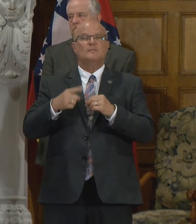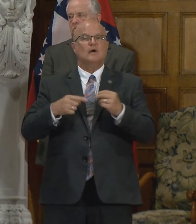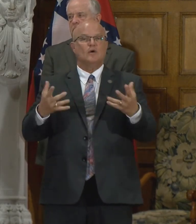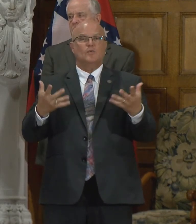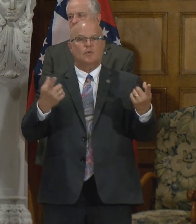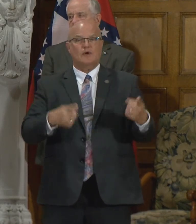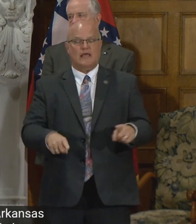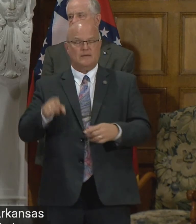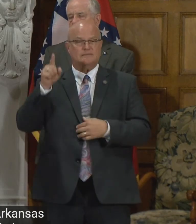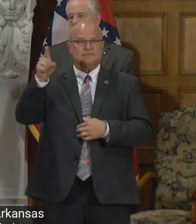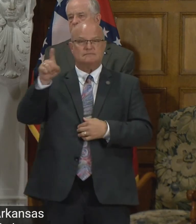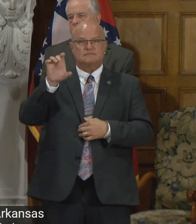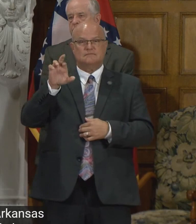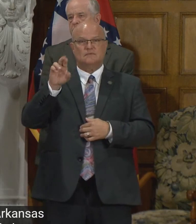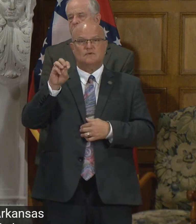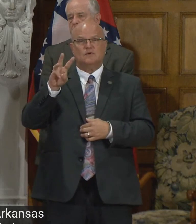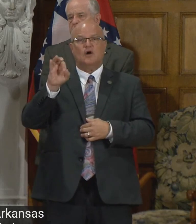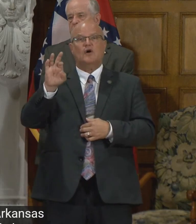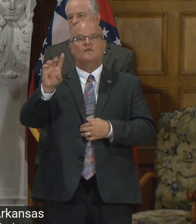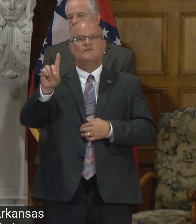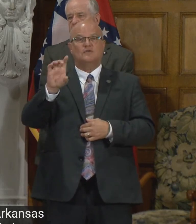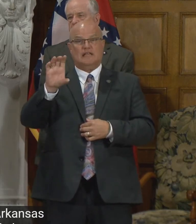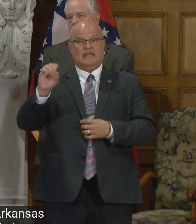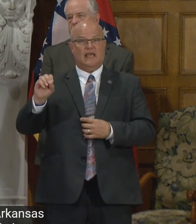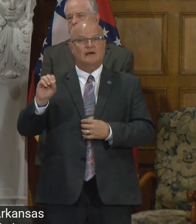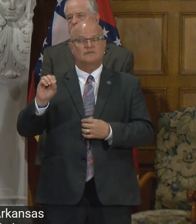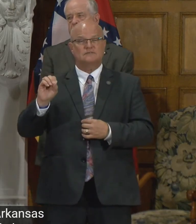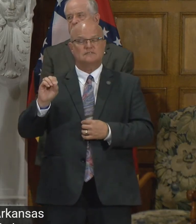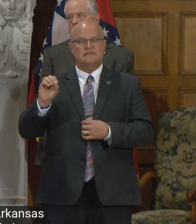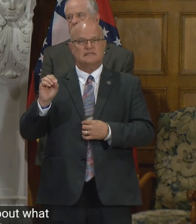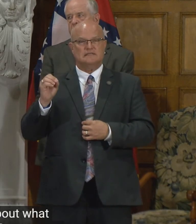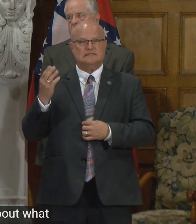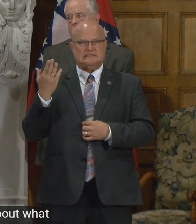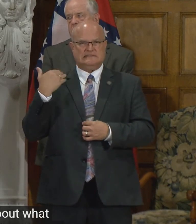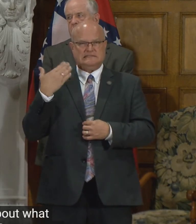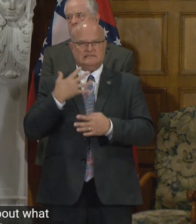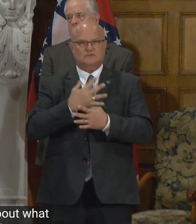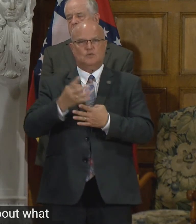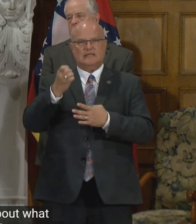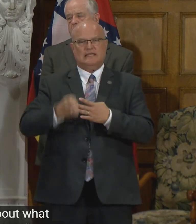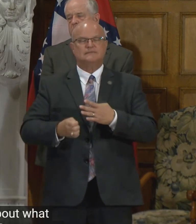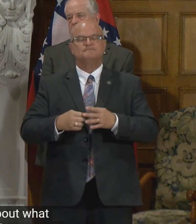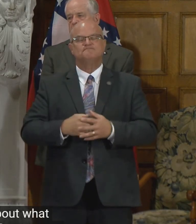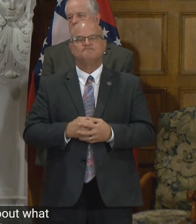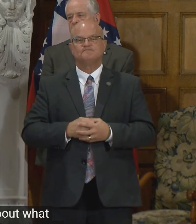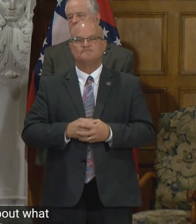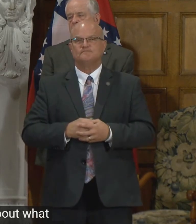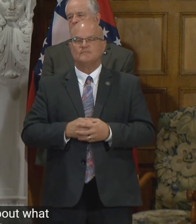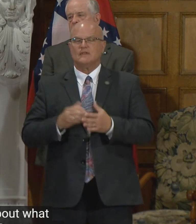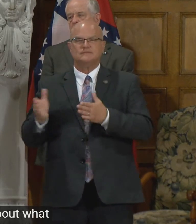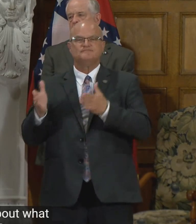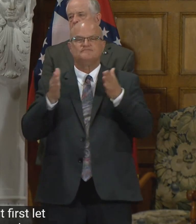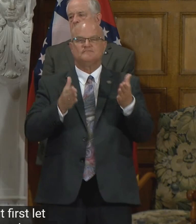make about what happened in Crawford County. Over this last weekend, but first let me go back.